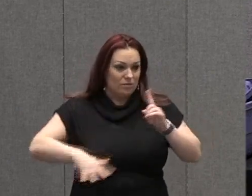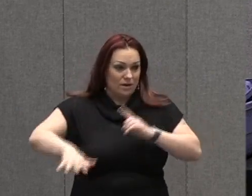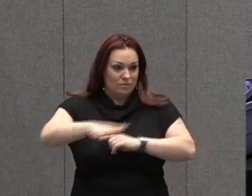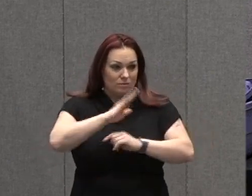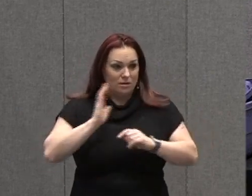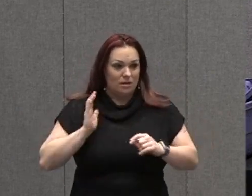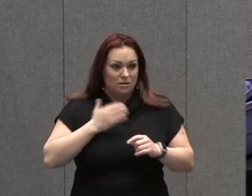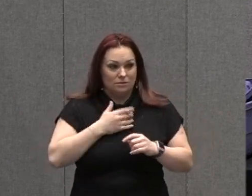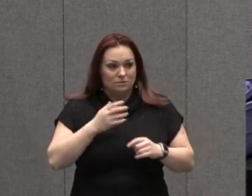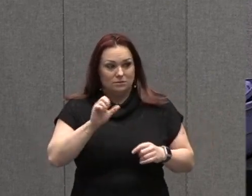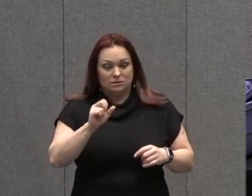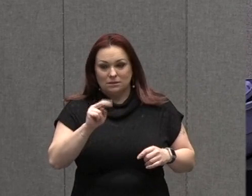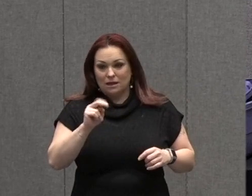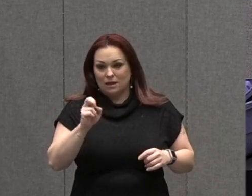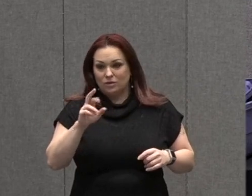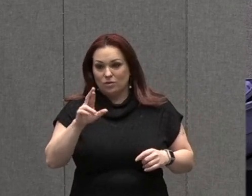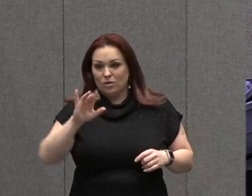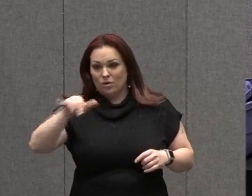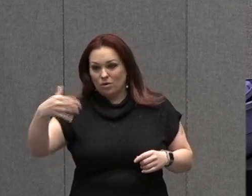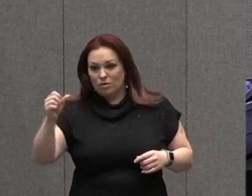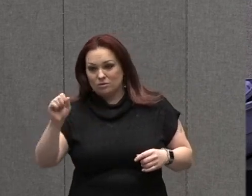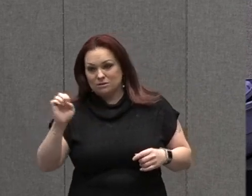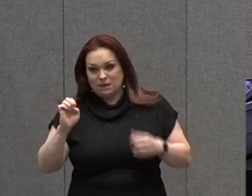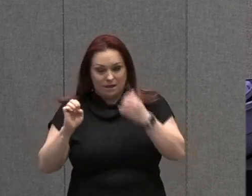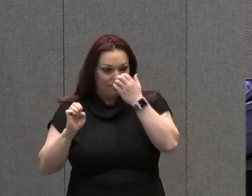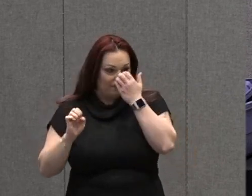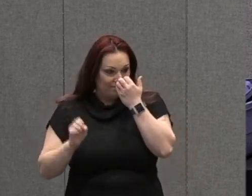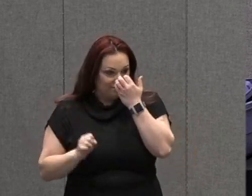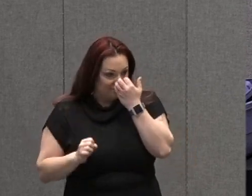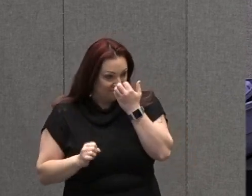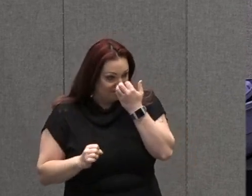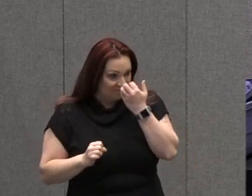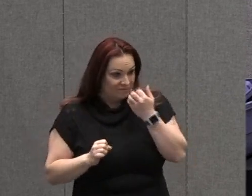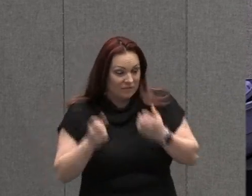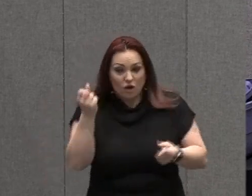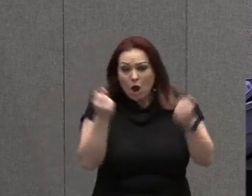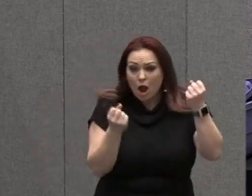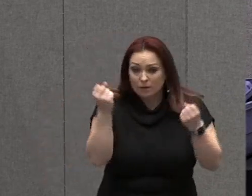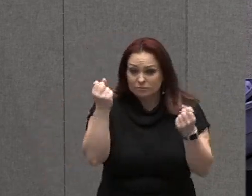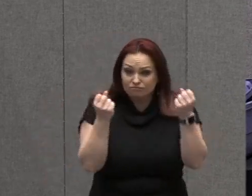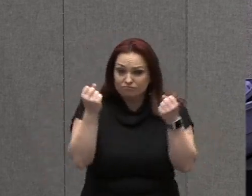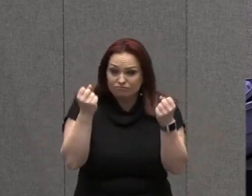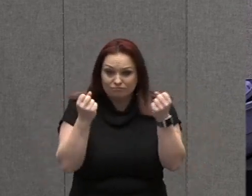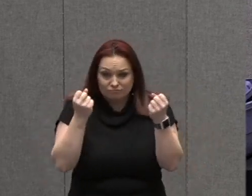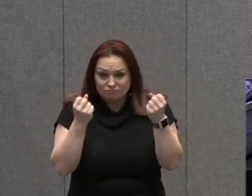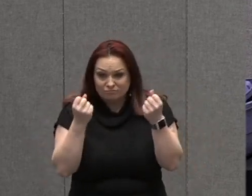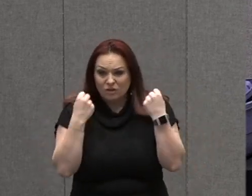Señor Jose, what's your first idea? Oh maybe a car? Car! Lets do a car.